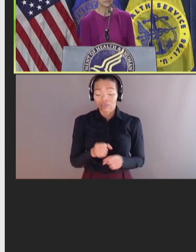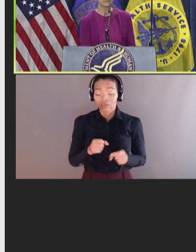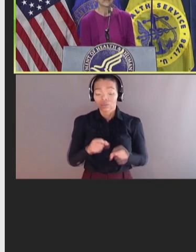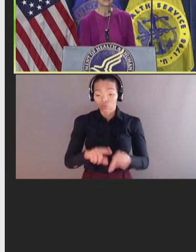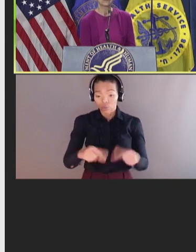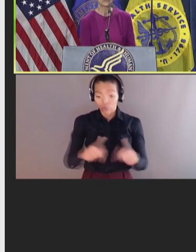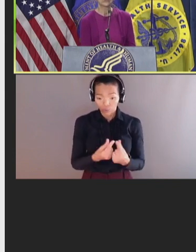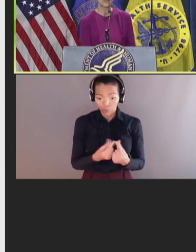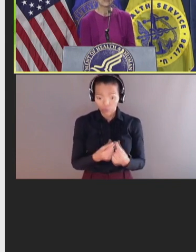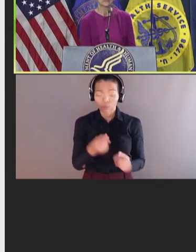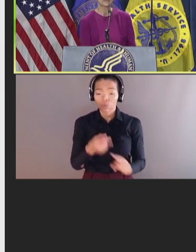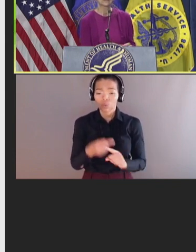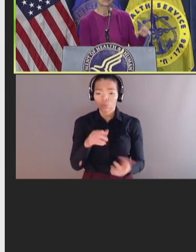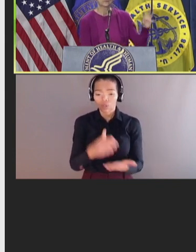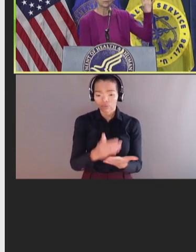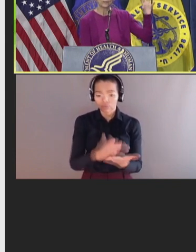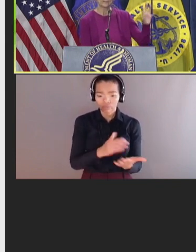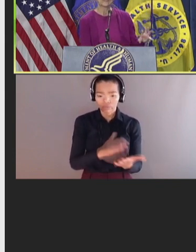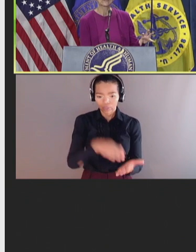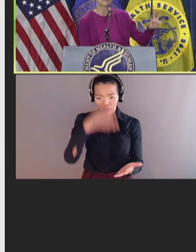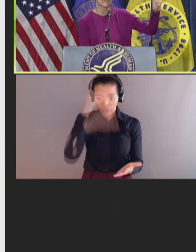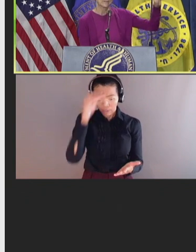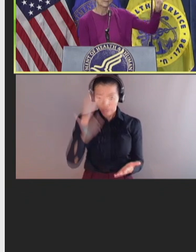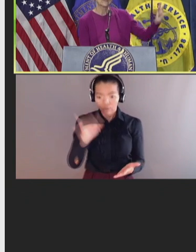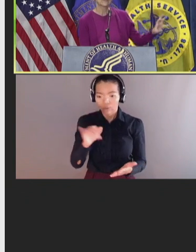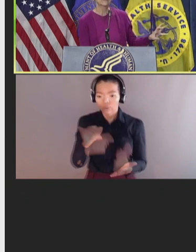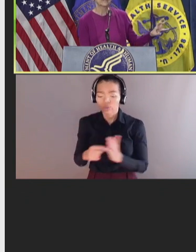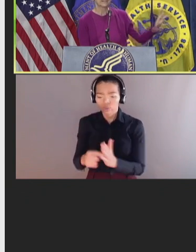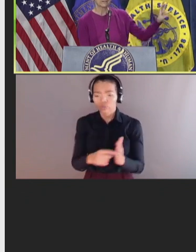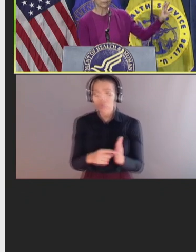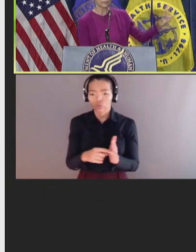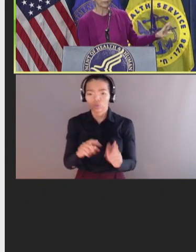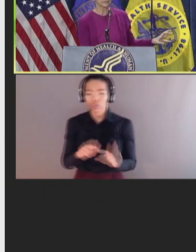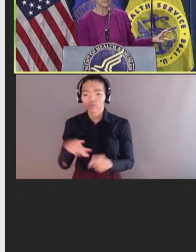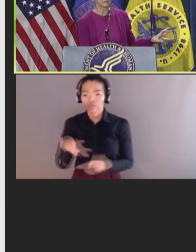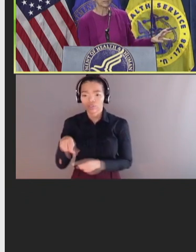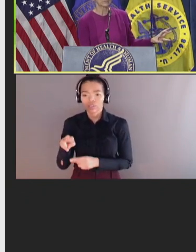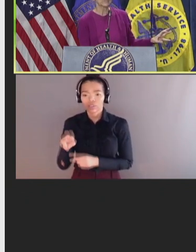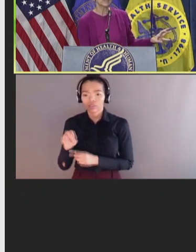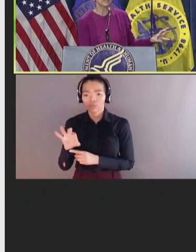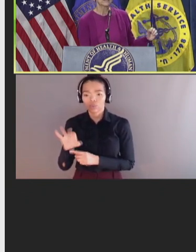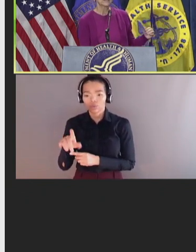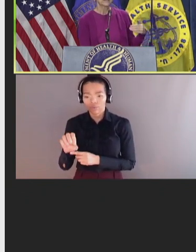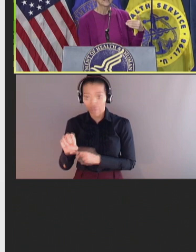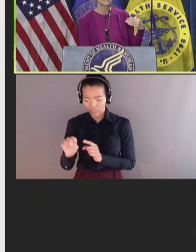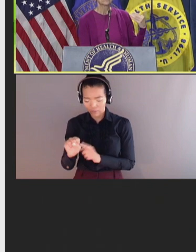but it also has a lot of profiles of these different efforts that we have seen in a way